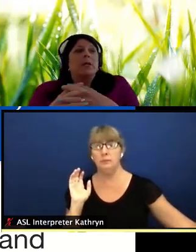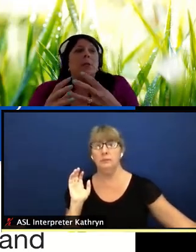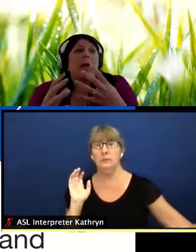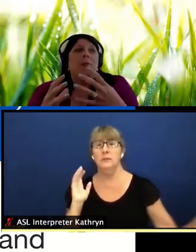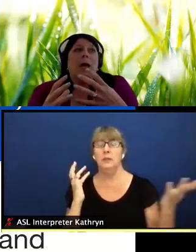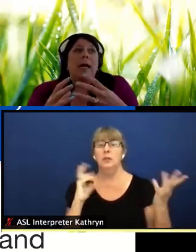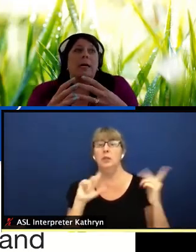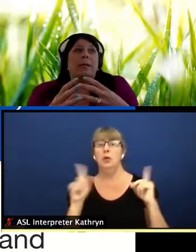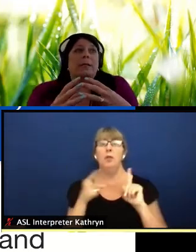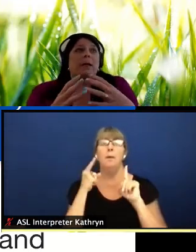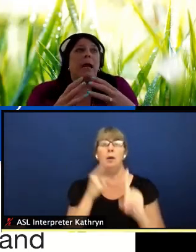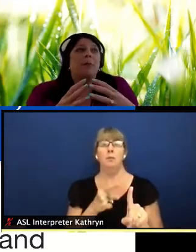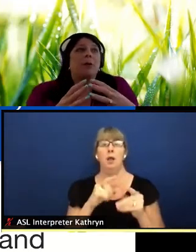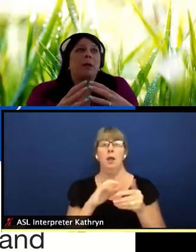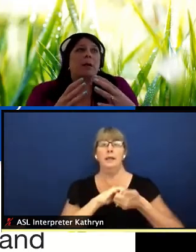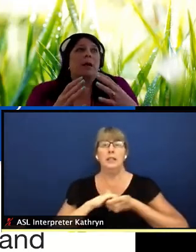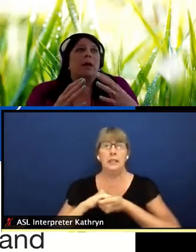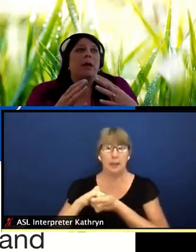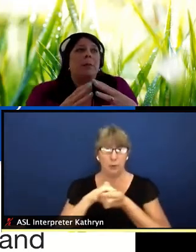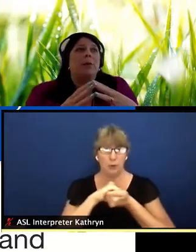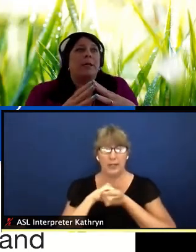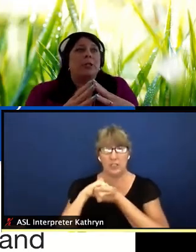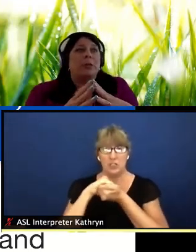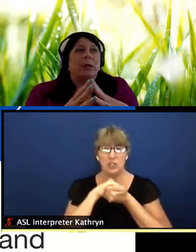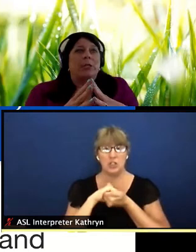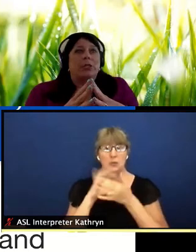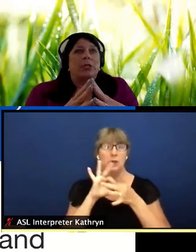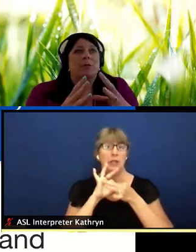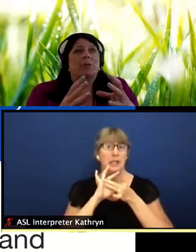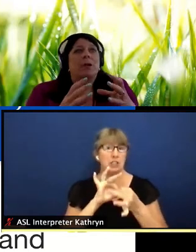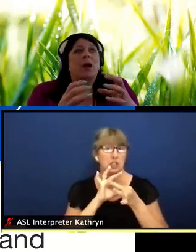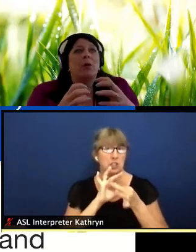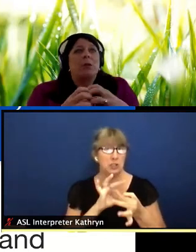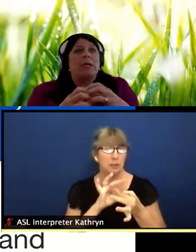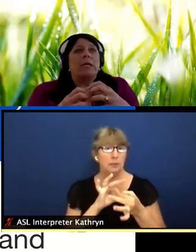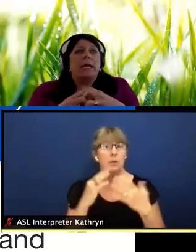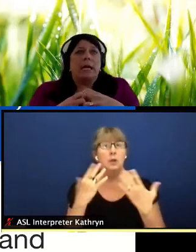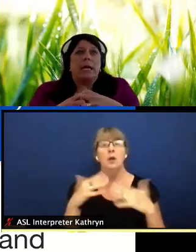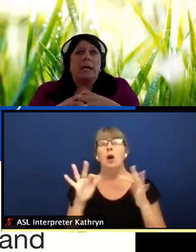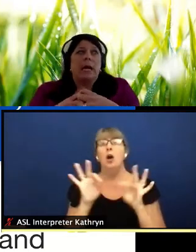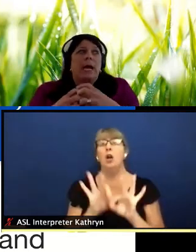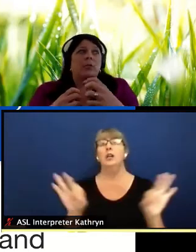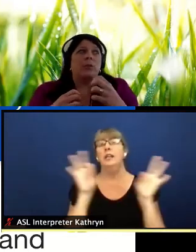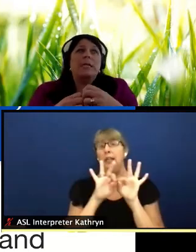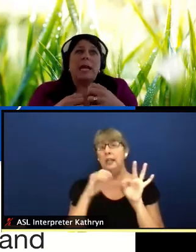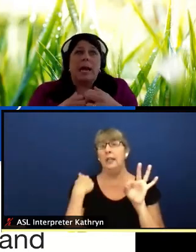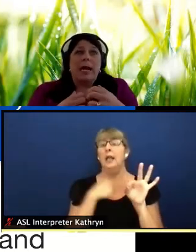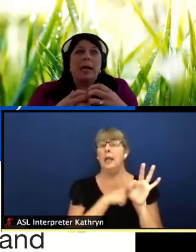The bottom line is collaborate. Collaboration relationships are really key, as we take,